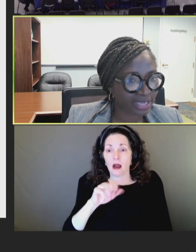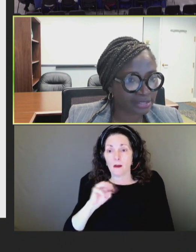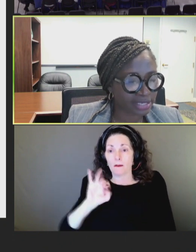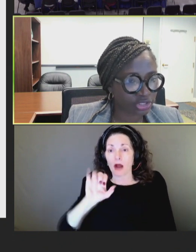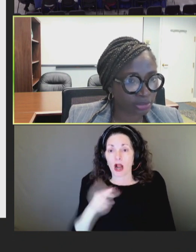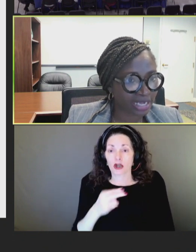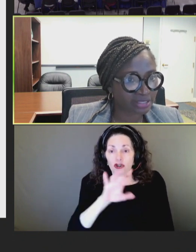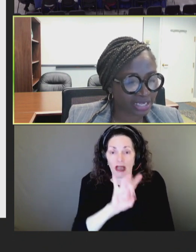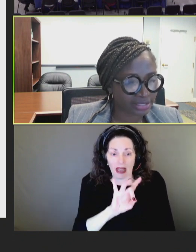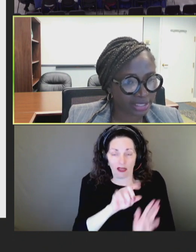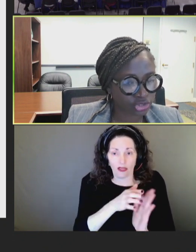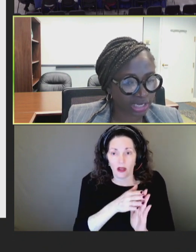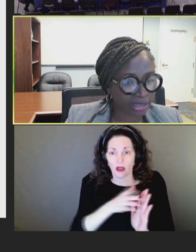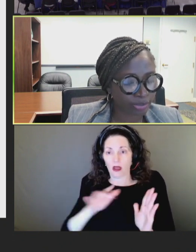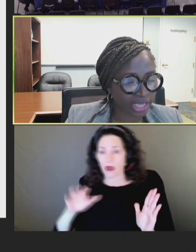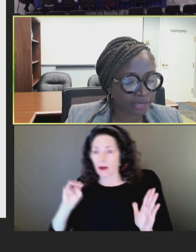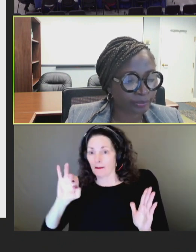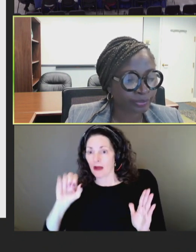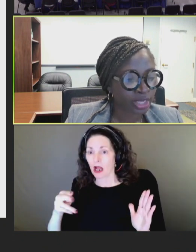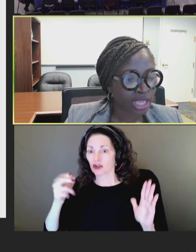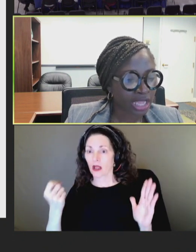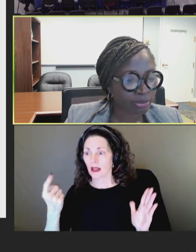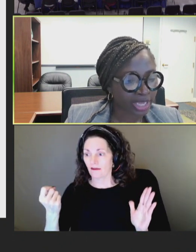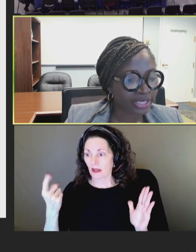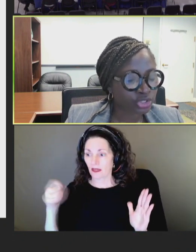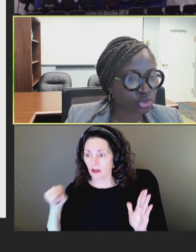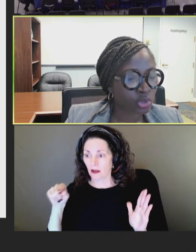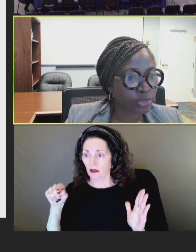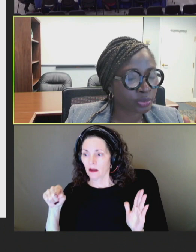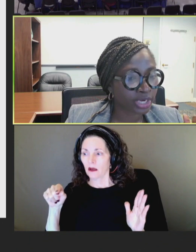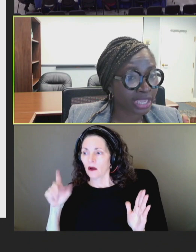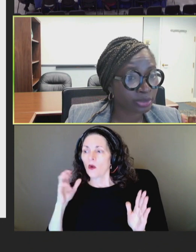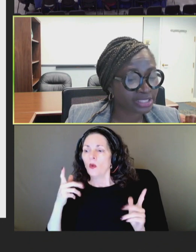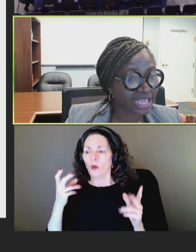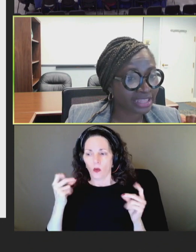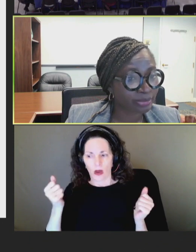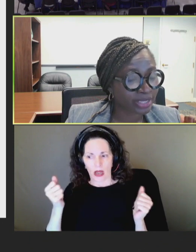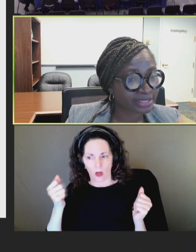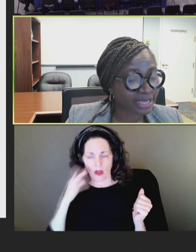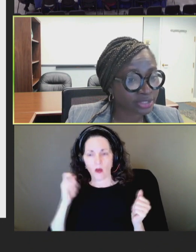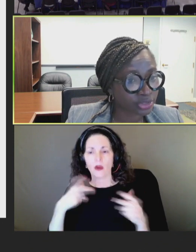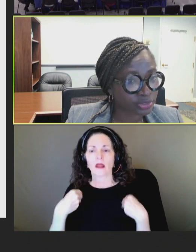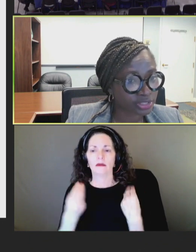vaccination -- mass vaccination campaign, making sure we were able to get them their second doses